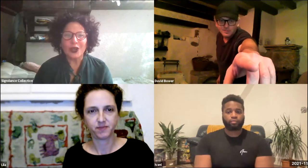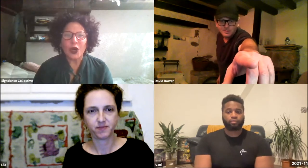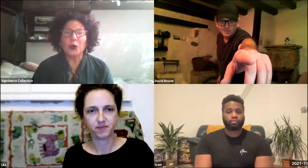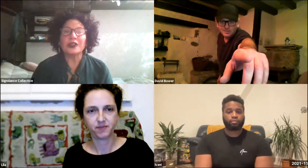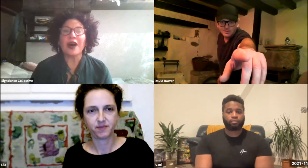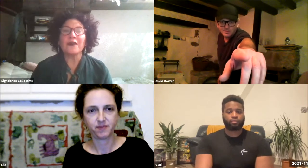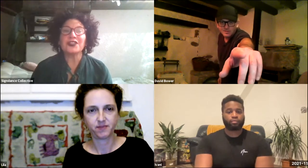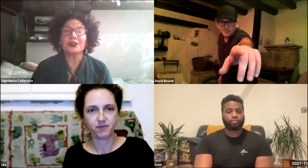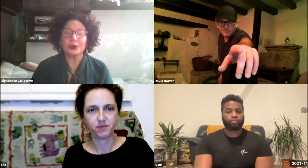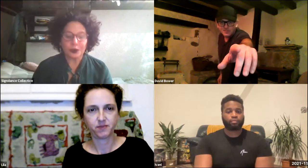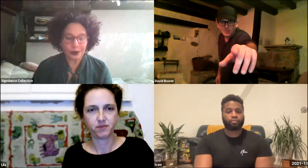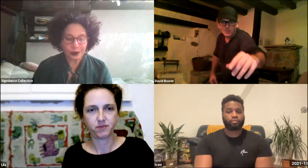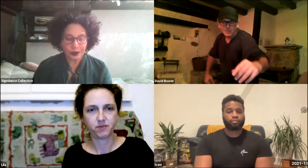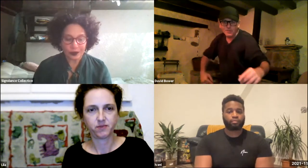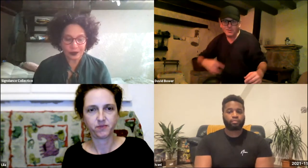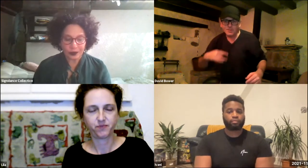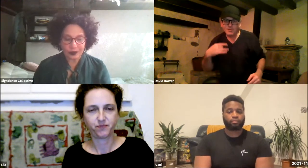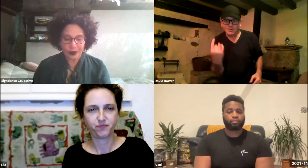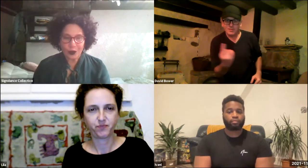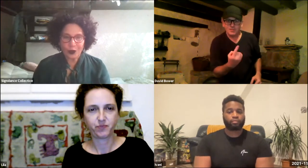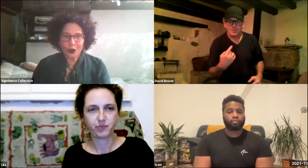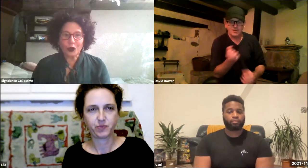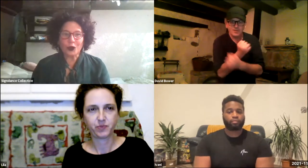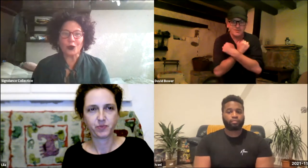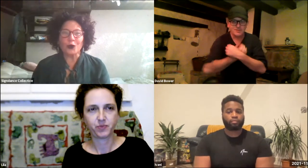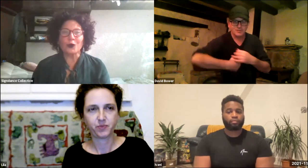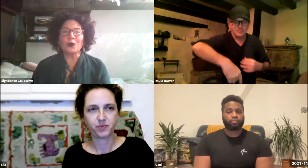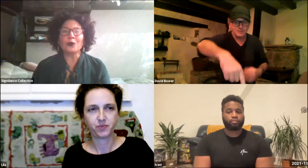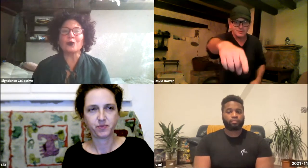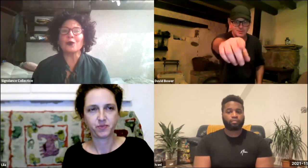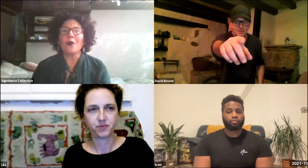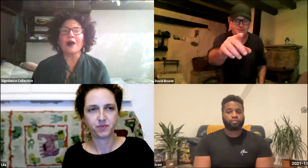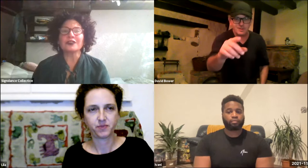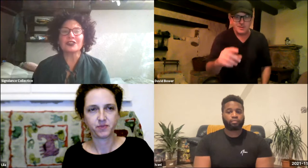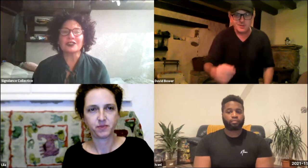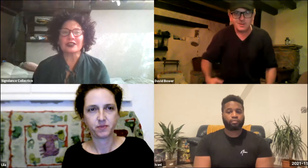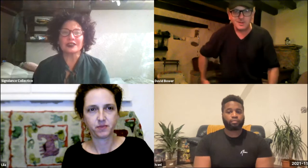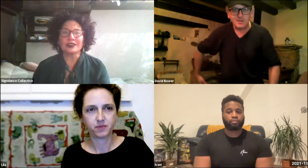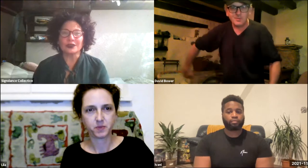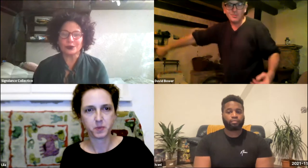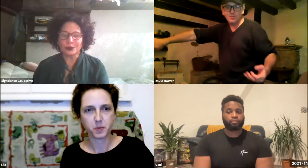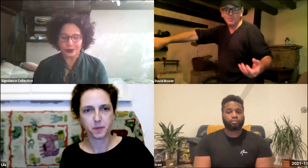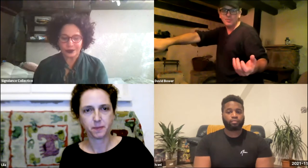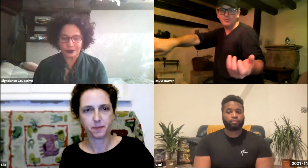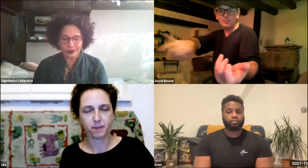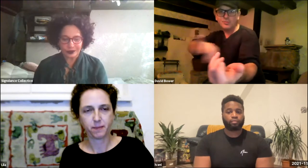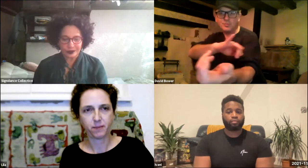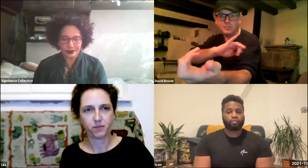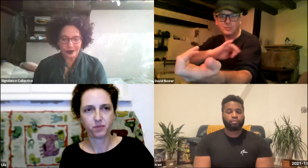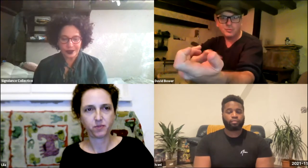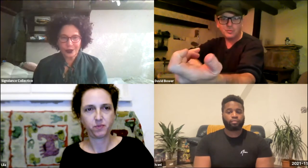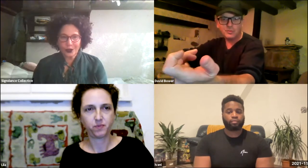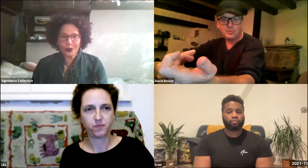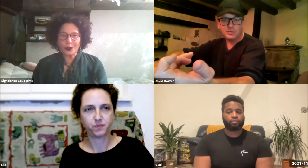come across the vulture as a symbol I can animal, like vultures.